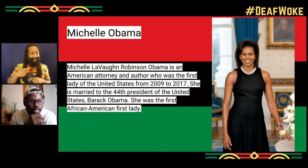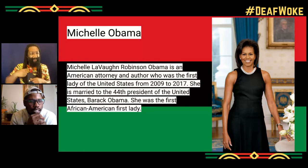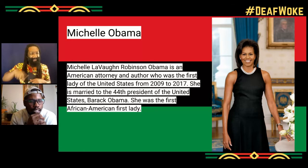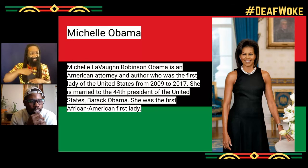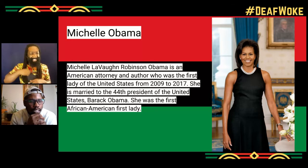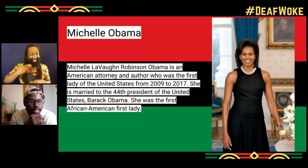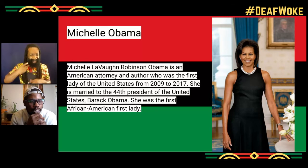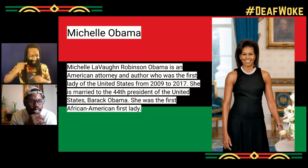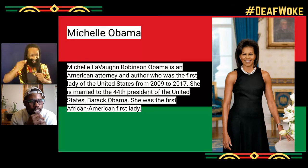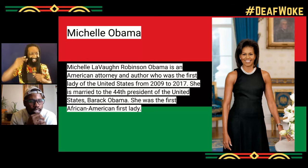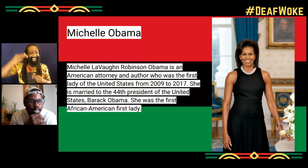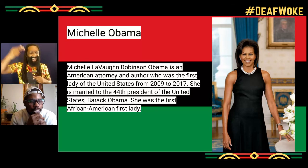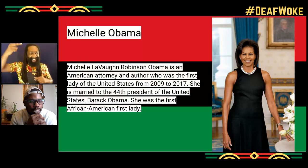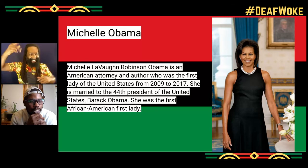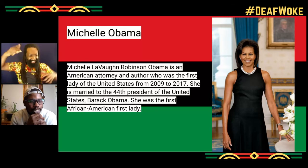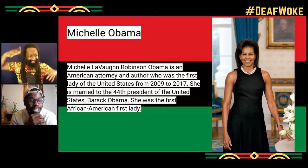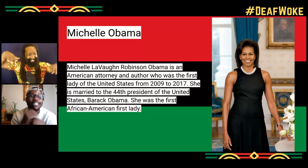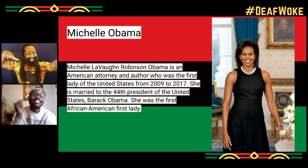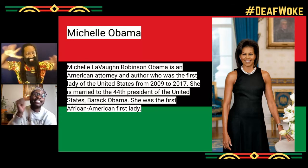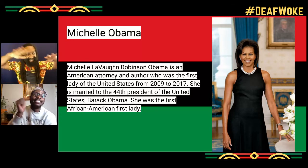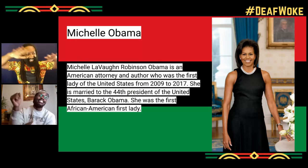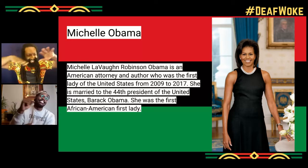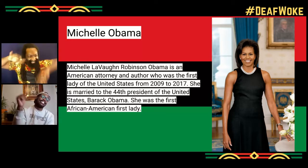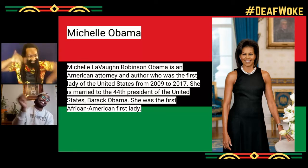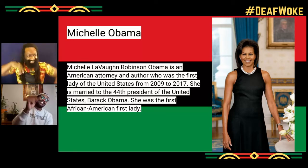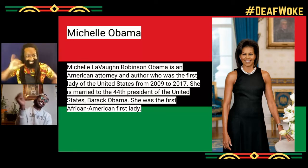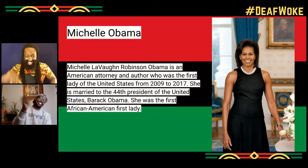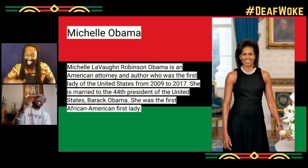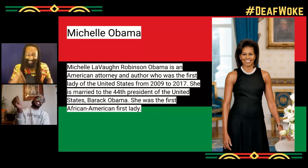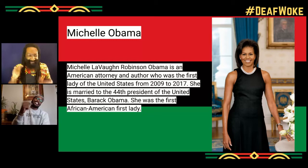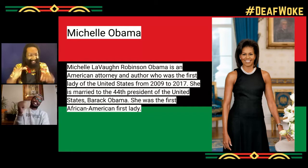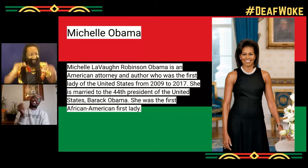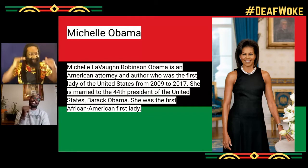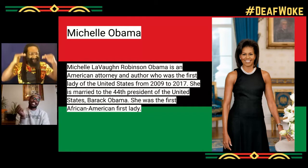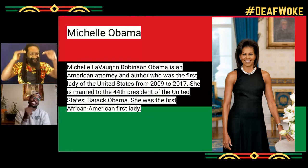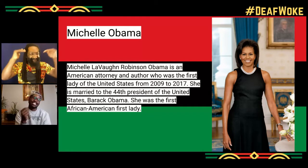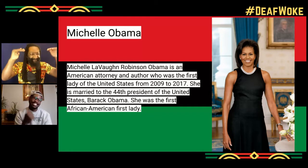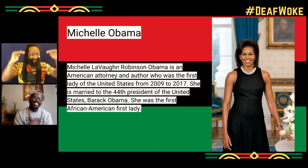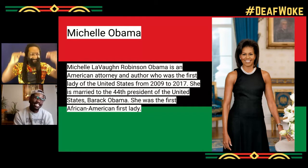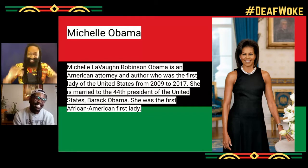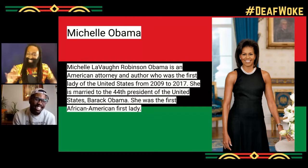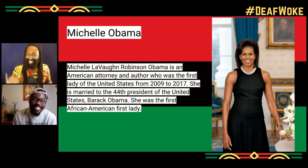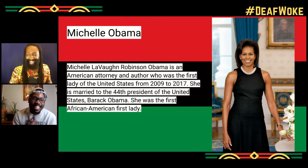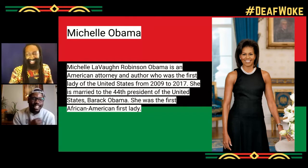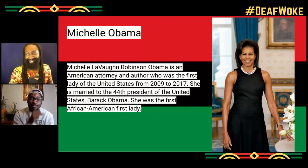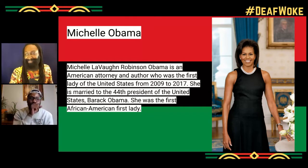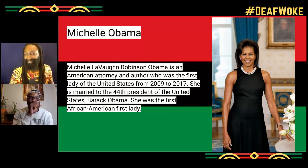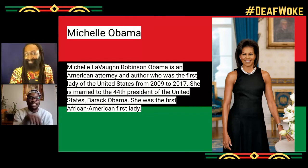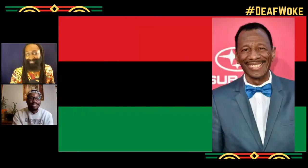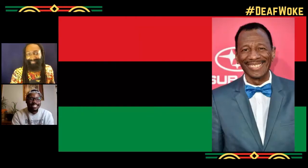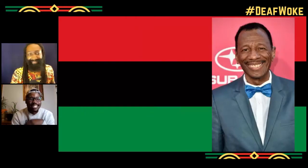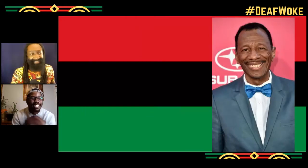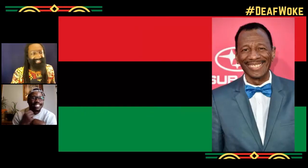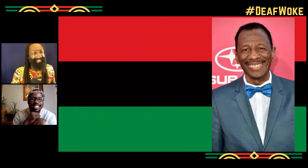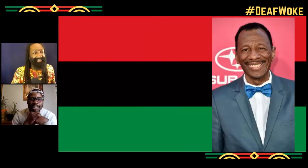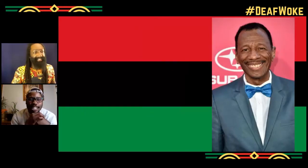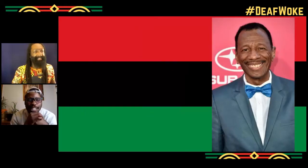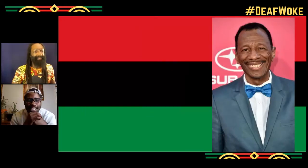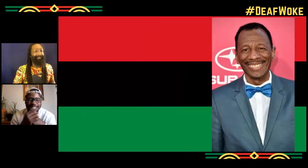Was she, her famous quote is when they go low, we go high. Yeah. Yes that's it. She's just raising the bar, yeah.